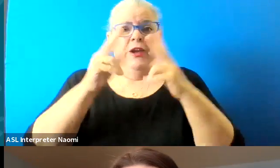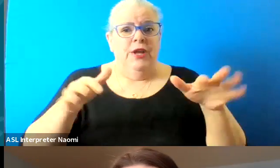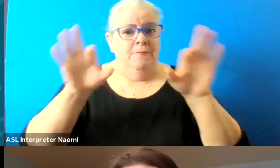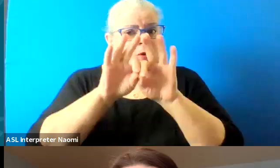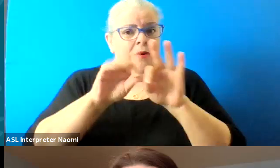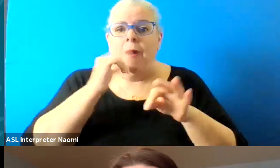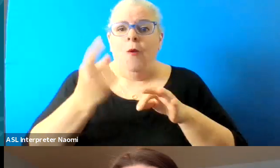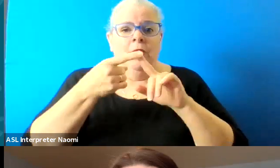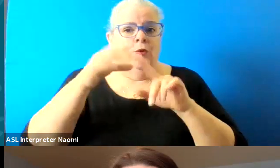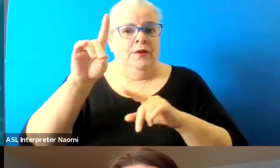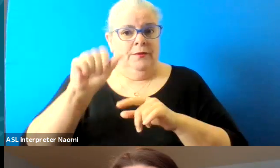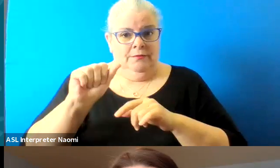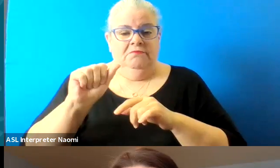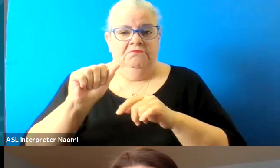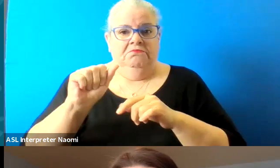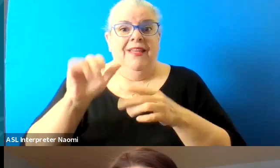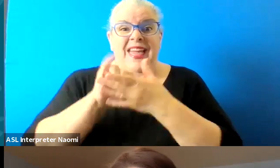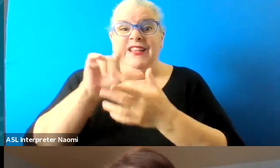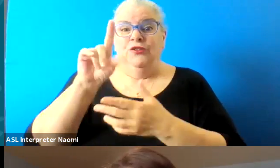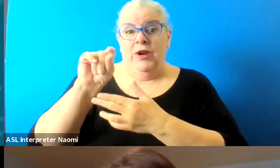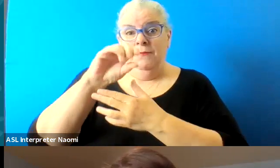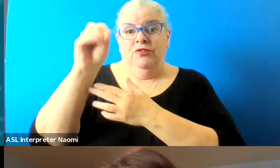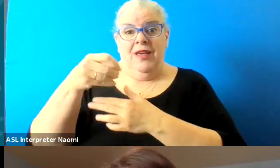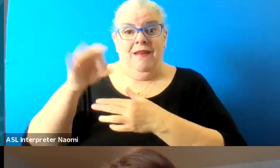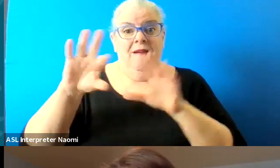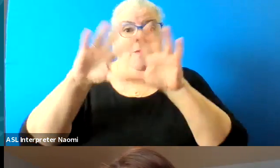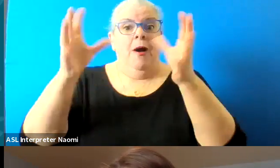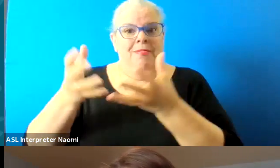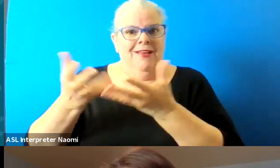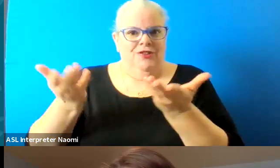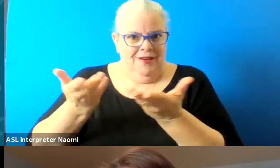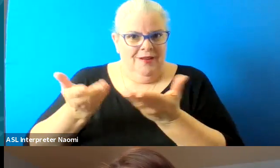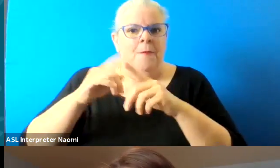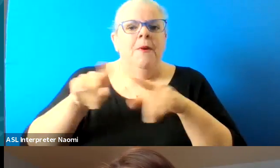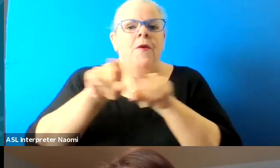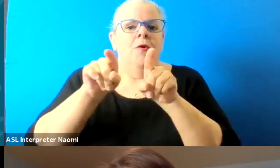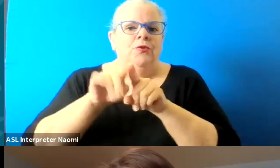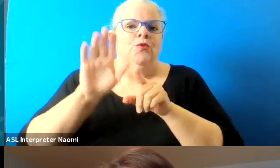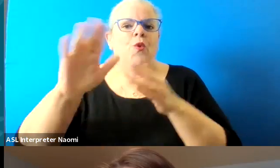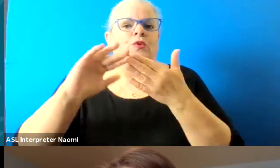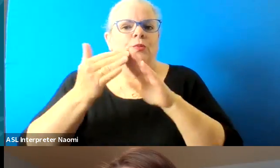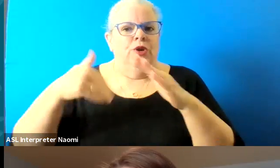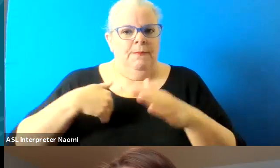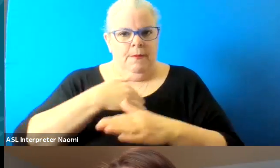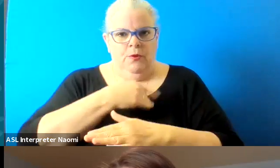which makes up nearly 20% of the population. But also to those community members who work with,